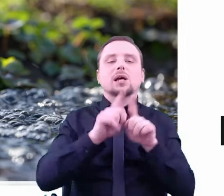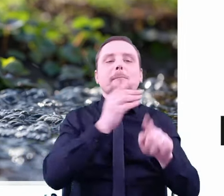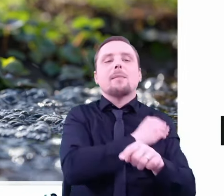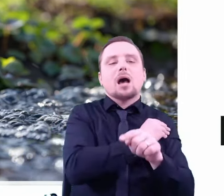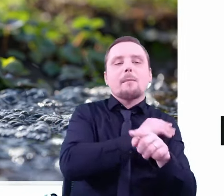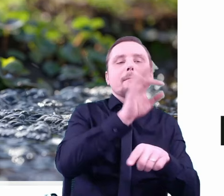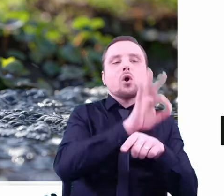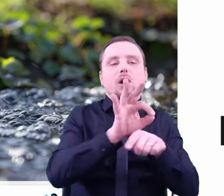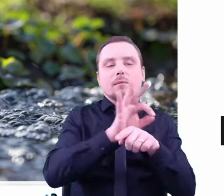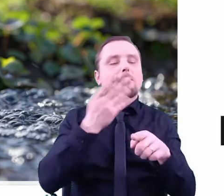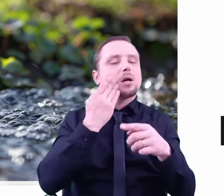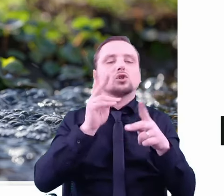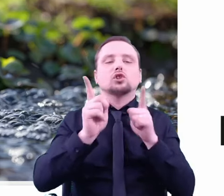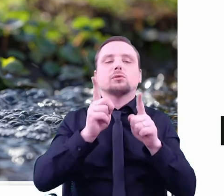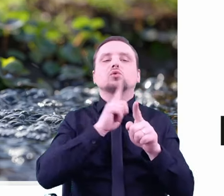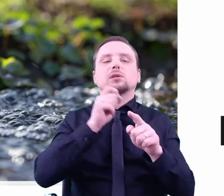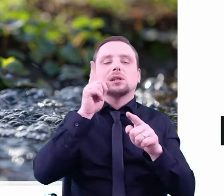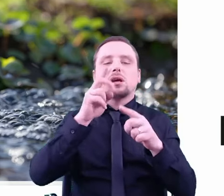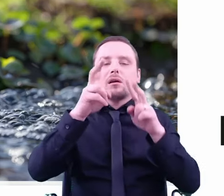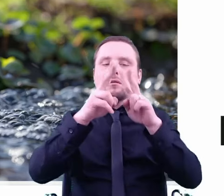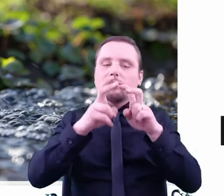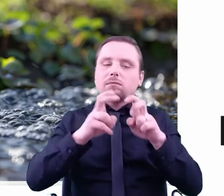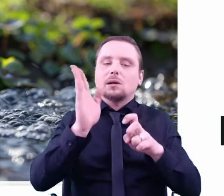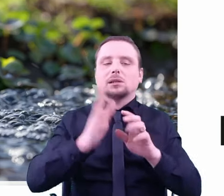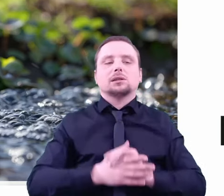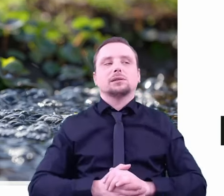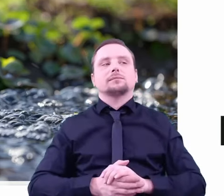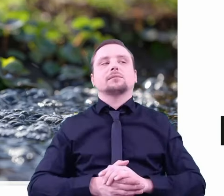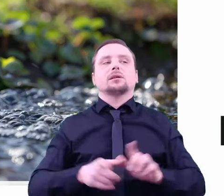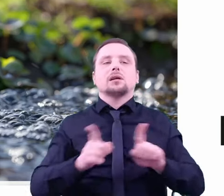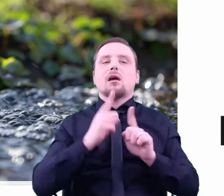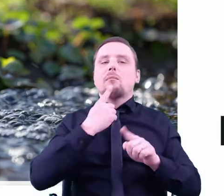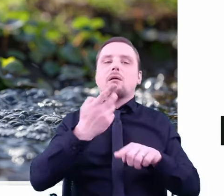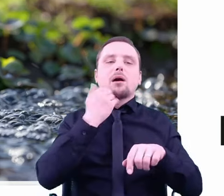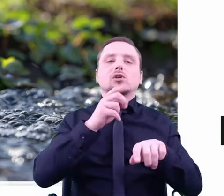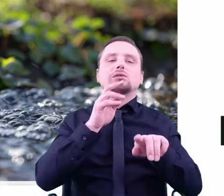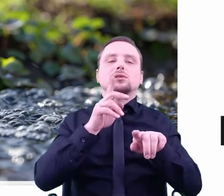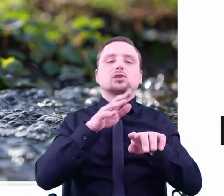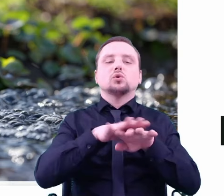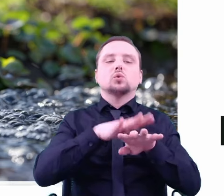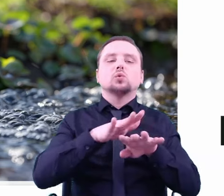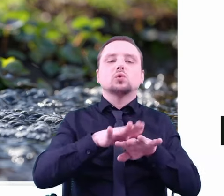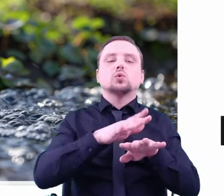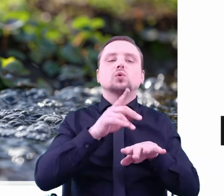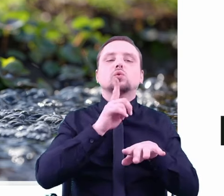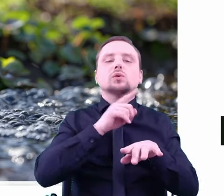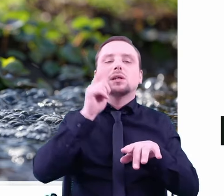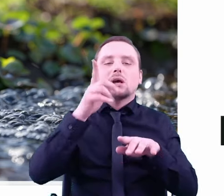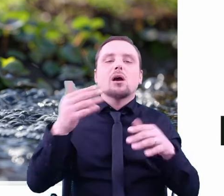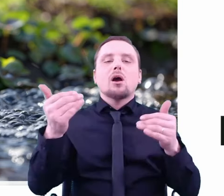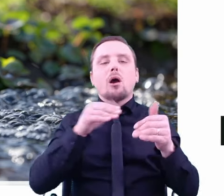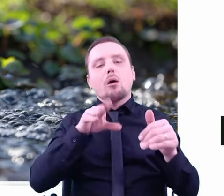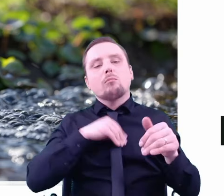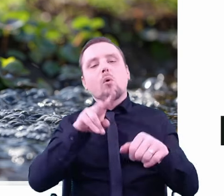They can also monitor water consumption within buildings,